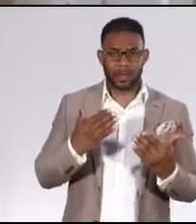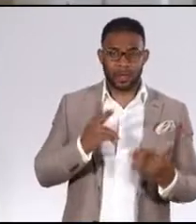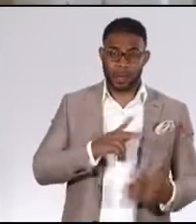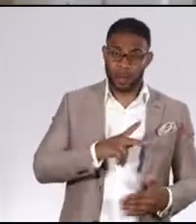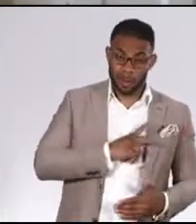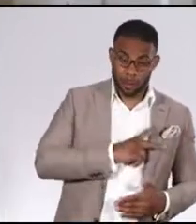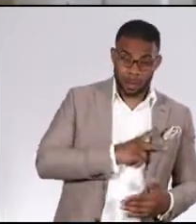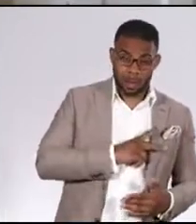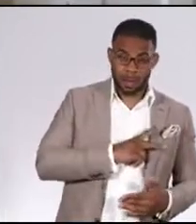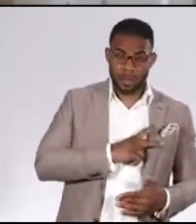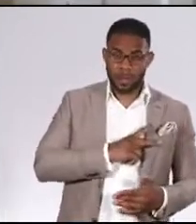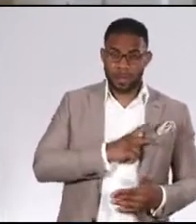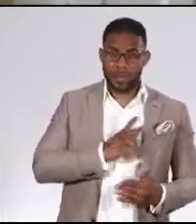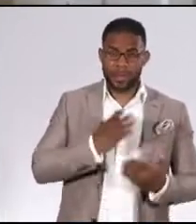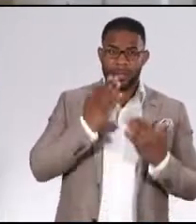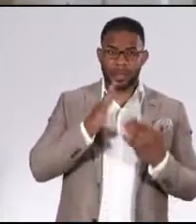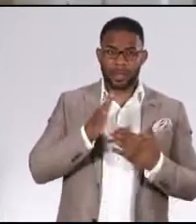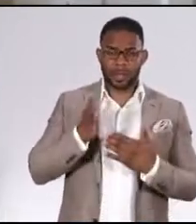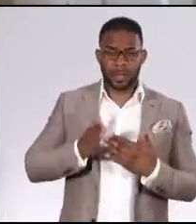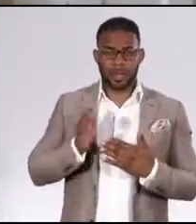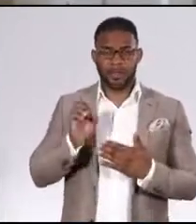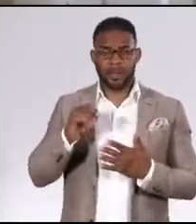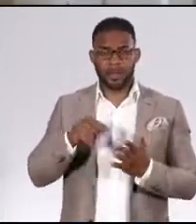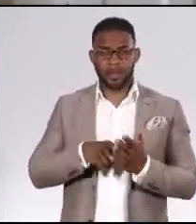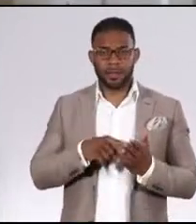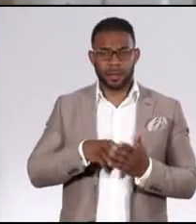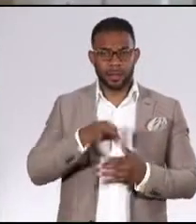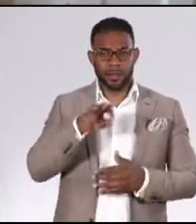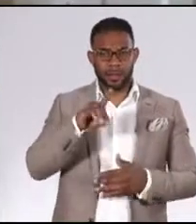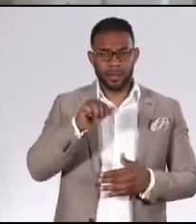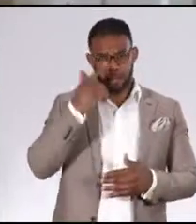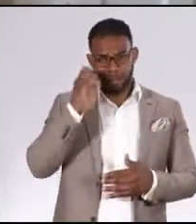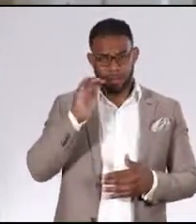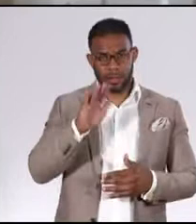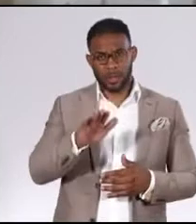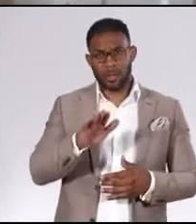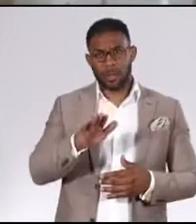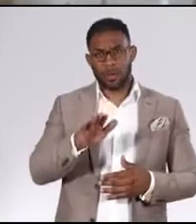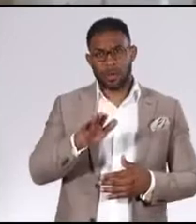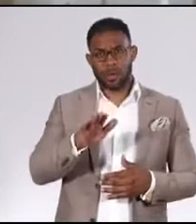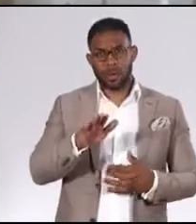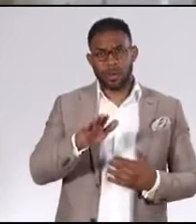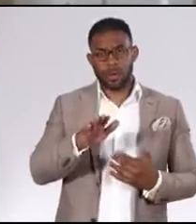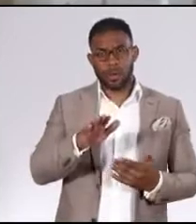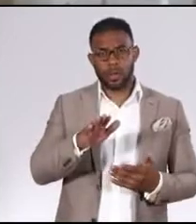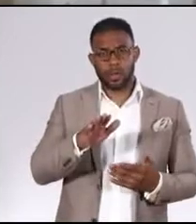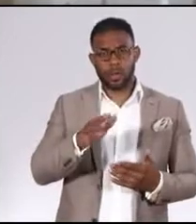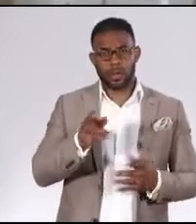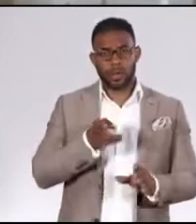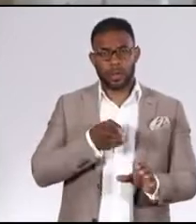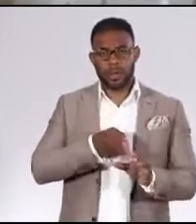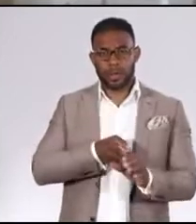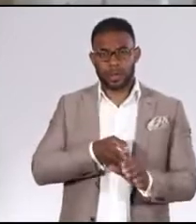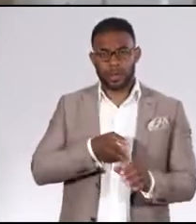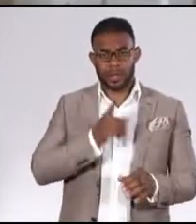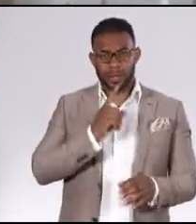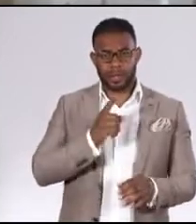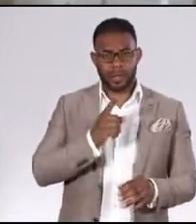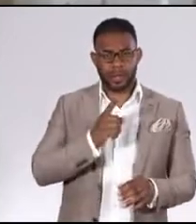uh And thank you on behalf of the uh of the fda because you're you're, uh your participation is uh is absolutely critical.